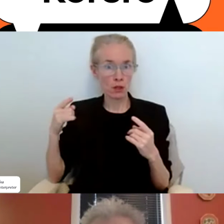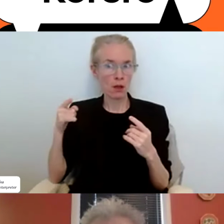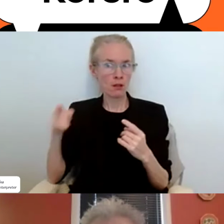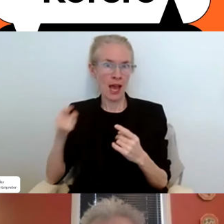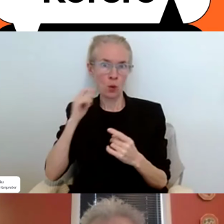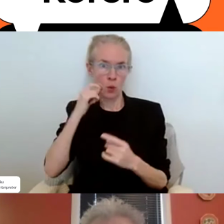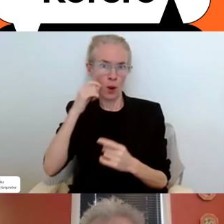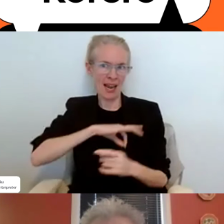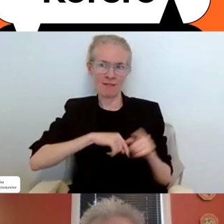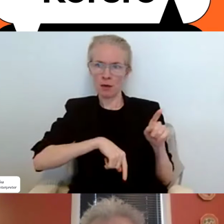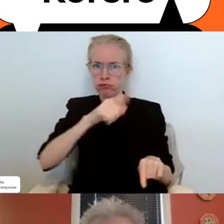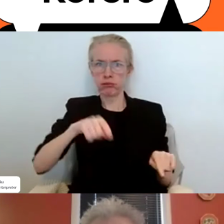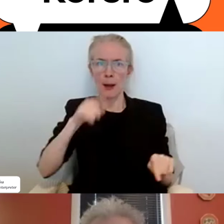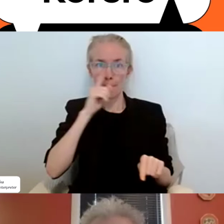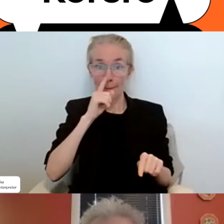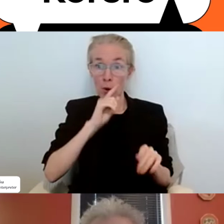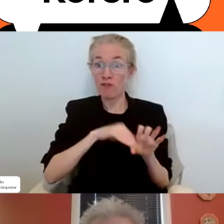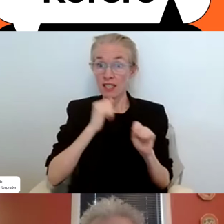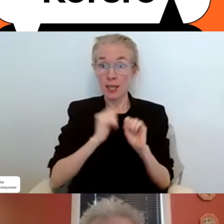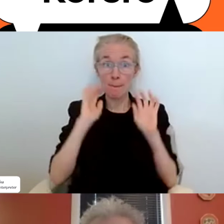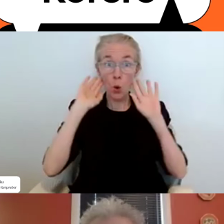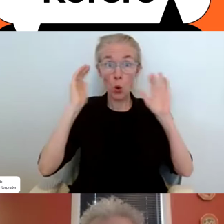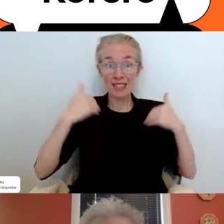autism where here in Wellington a beautiful green building was